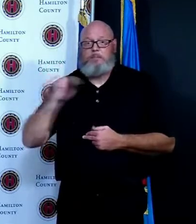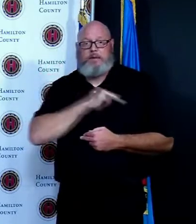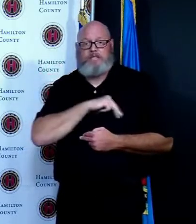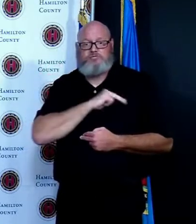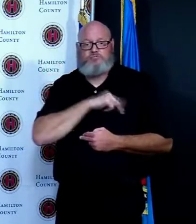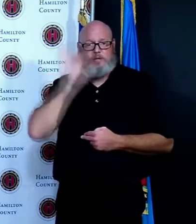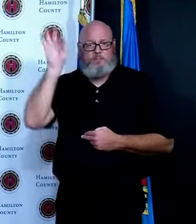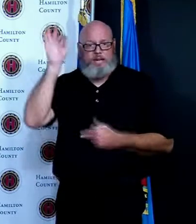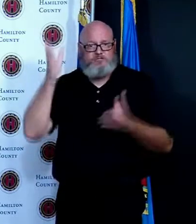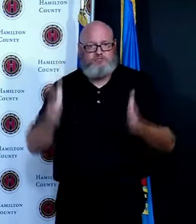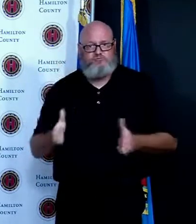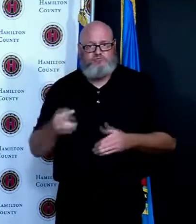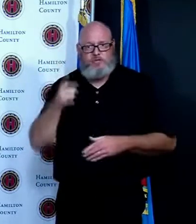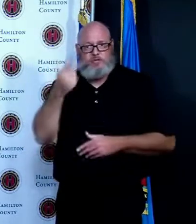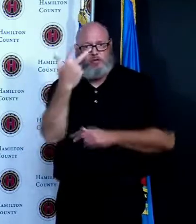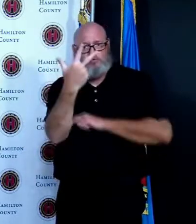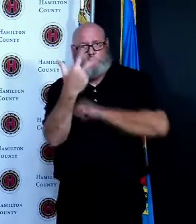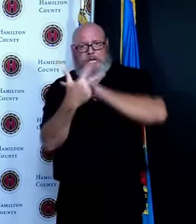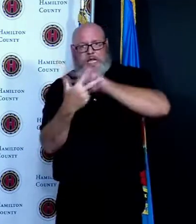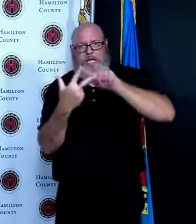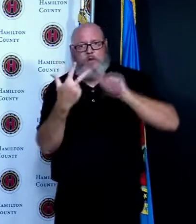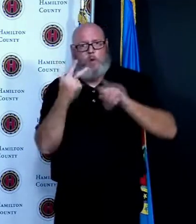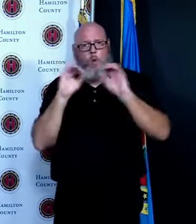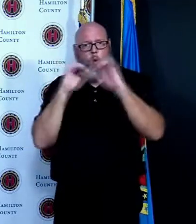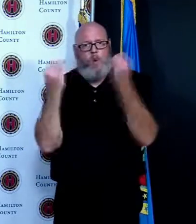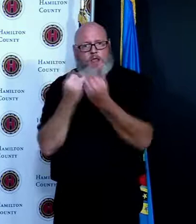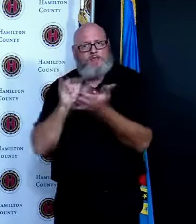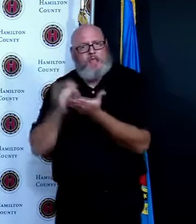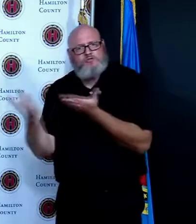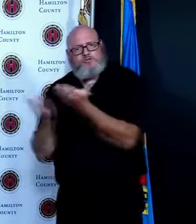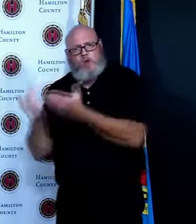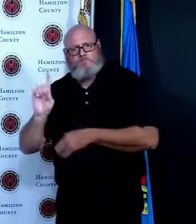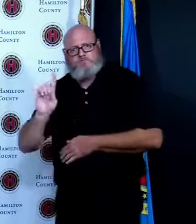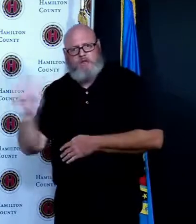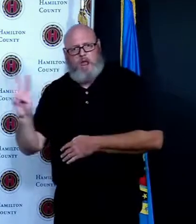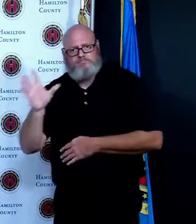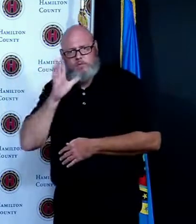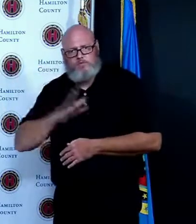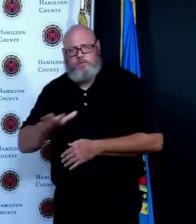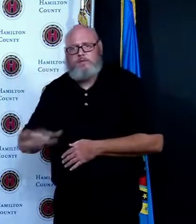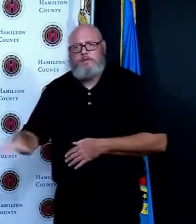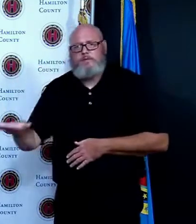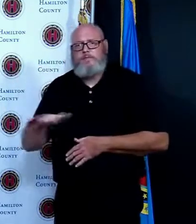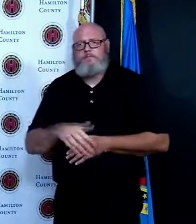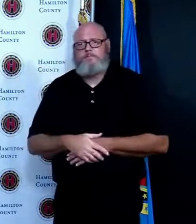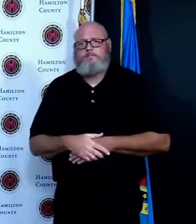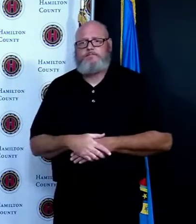county clients by 23 percent from mid-March through June and so these funds will help